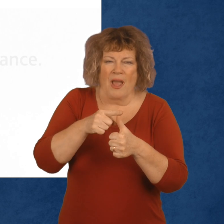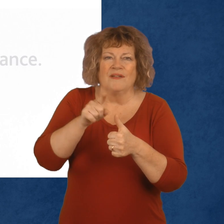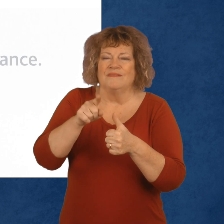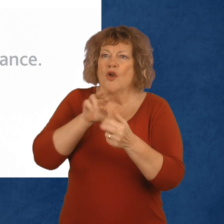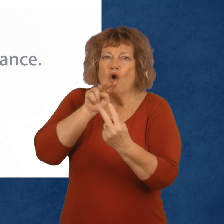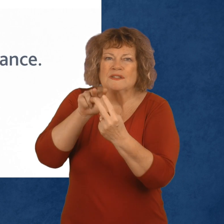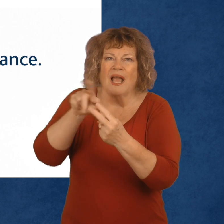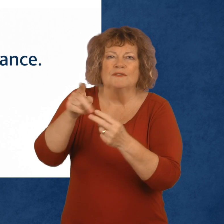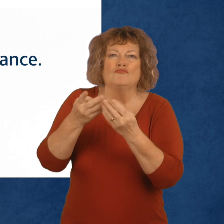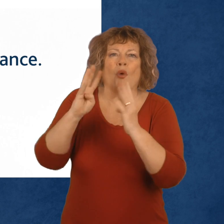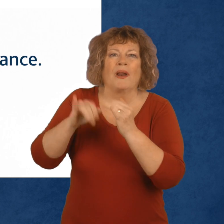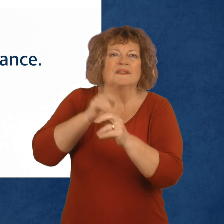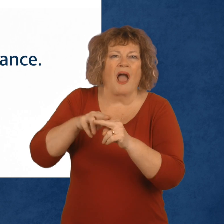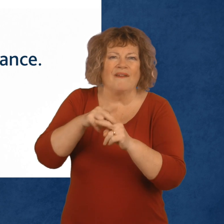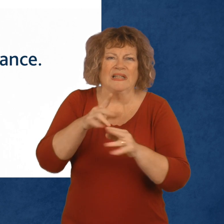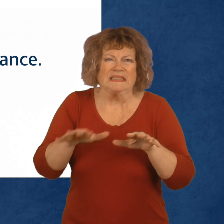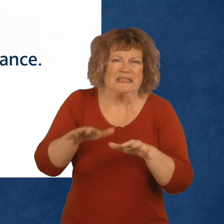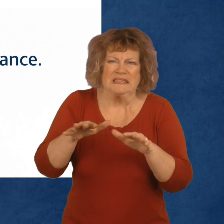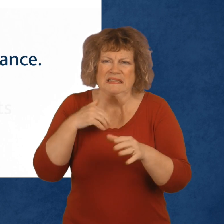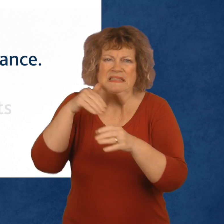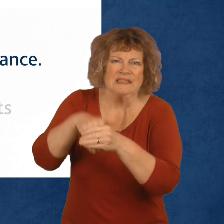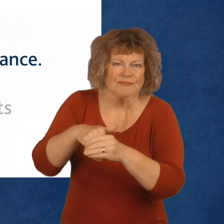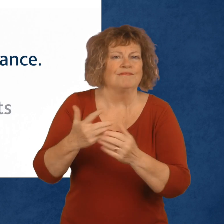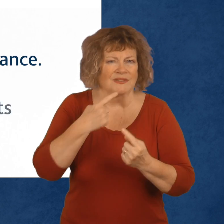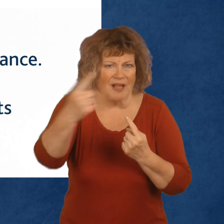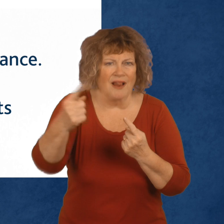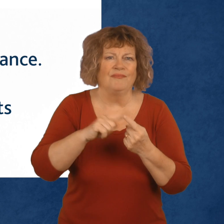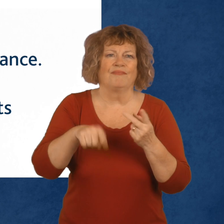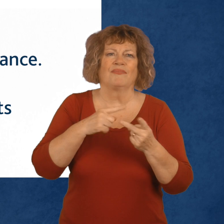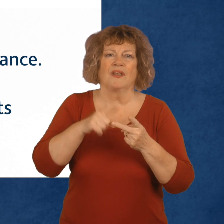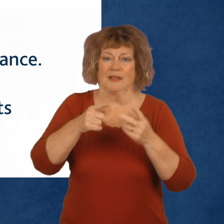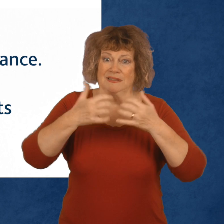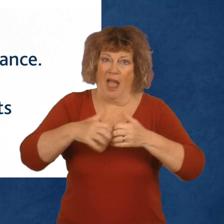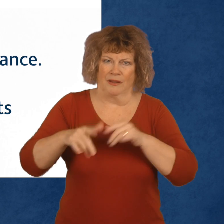Test your technology in advance. Read through the documents sent to you.